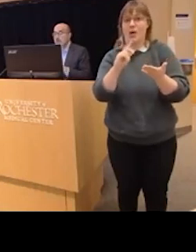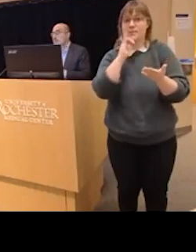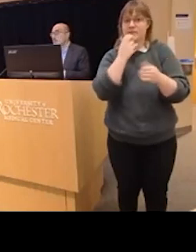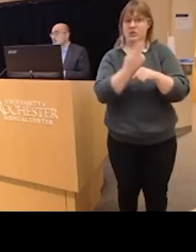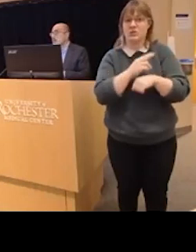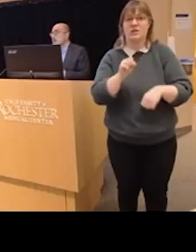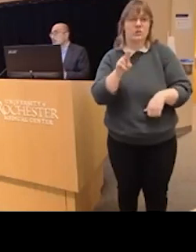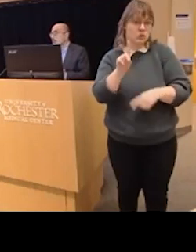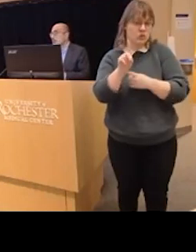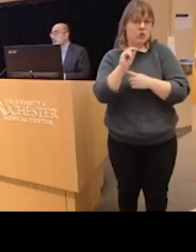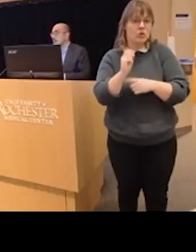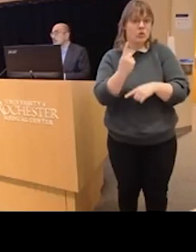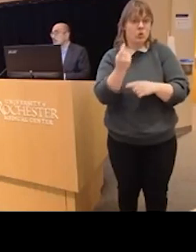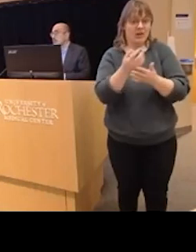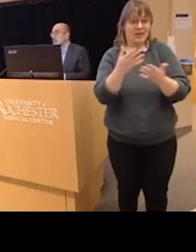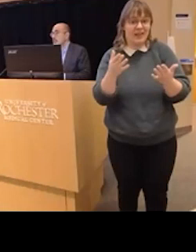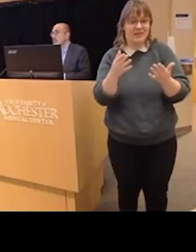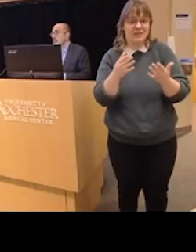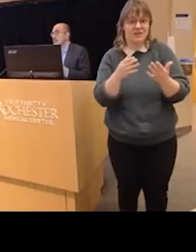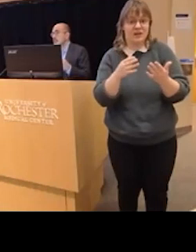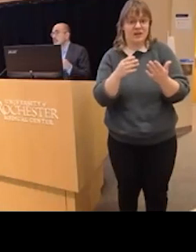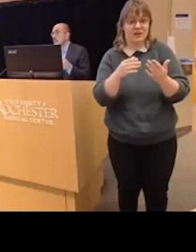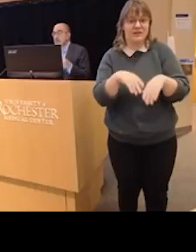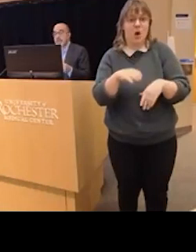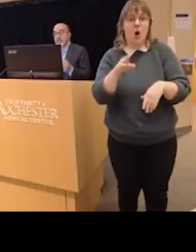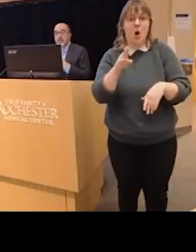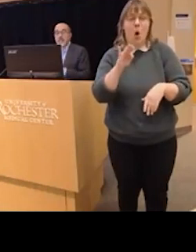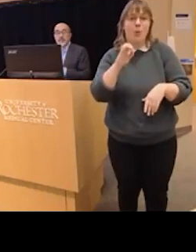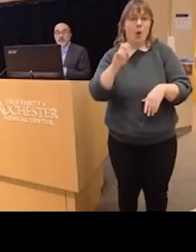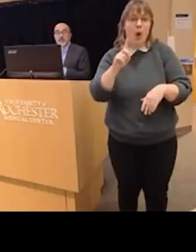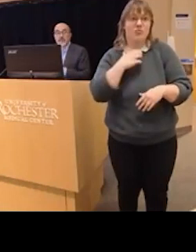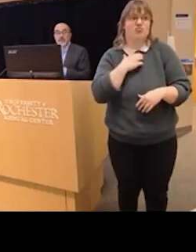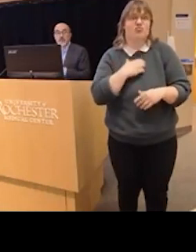of the mediators opio craving that the patients with uh chronic pain and high negative affect